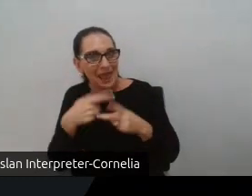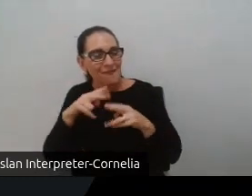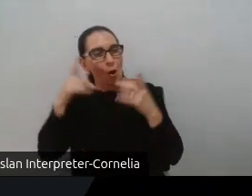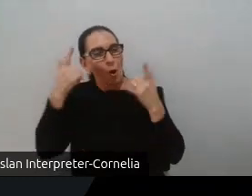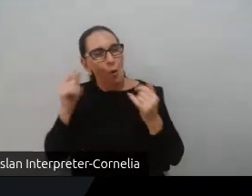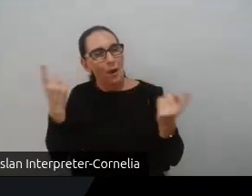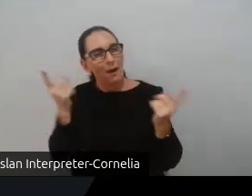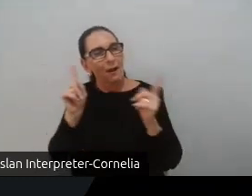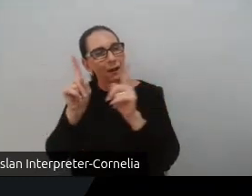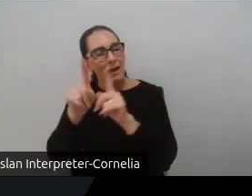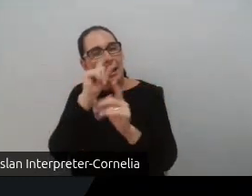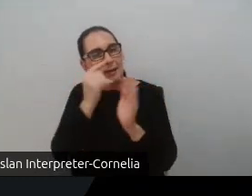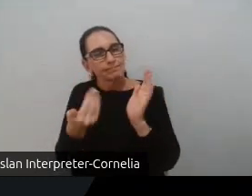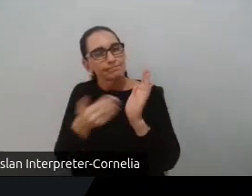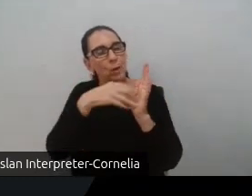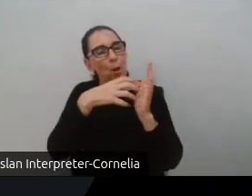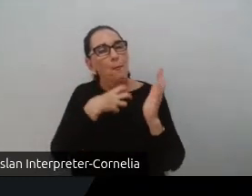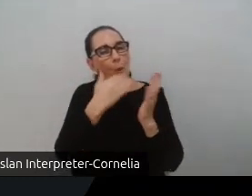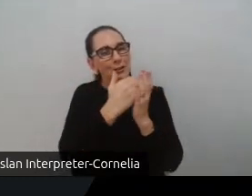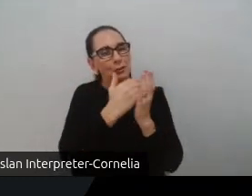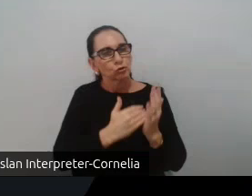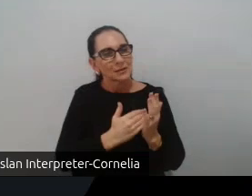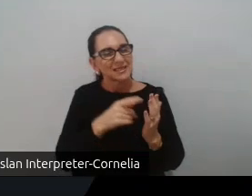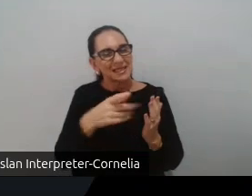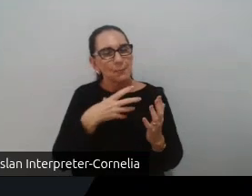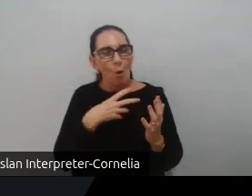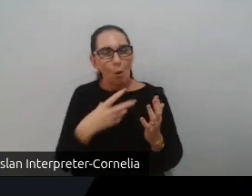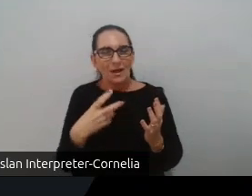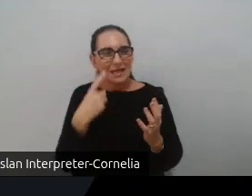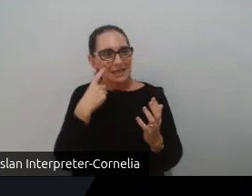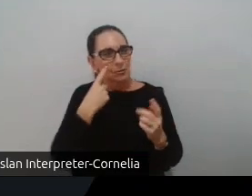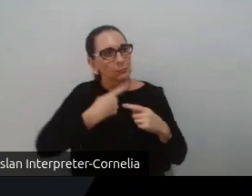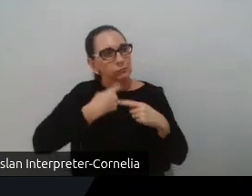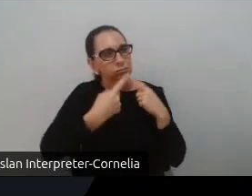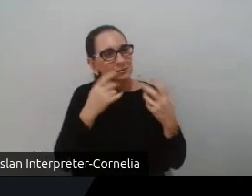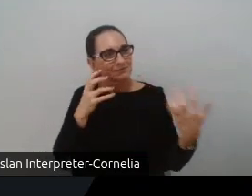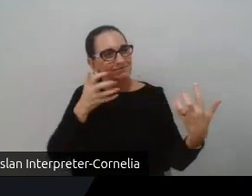could look like. So it's a really easy way to to meet your client at their level. be able to